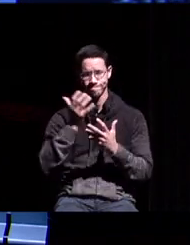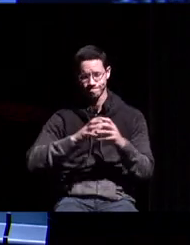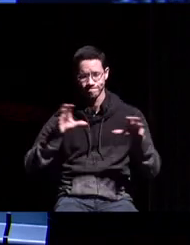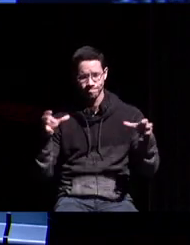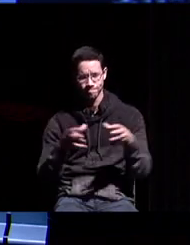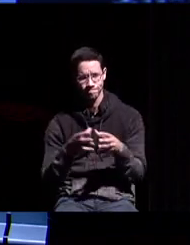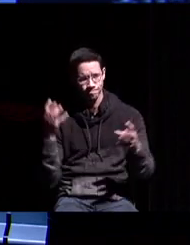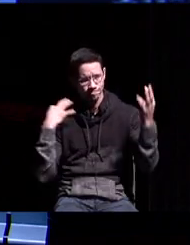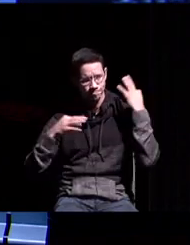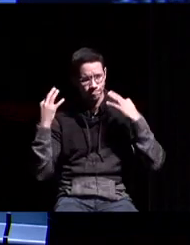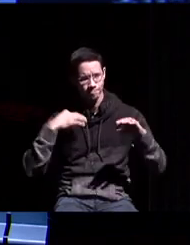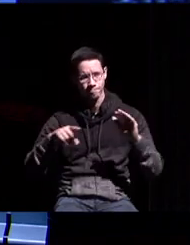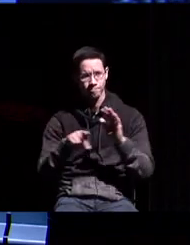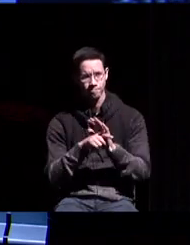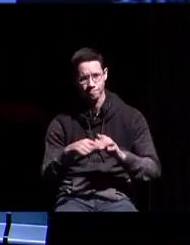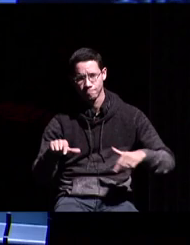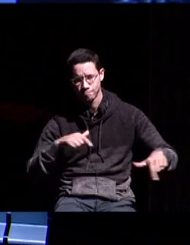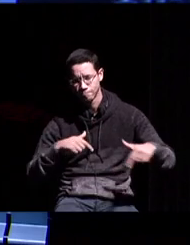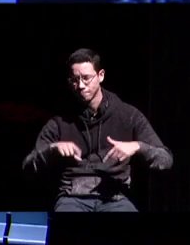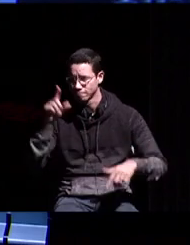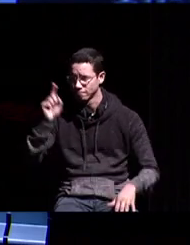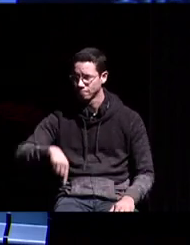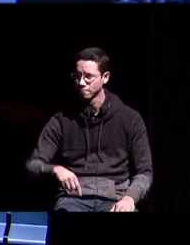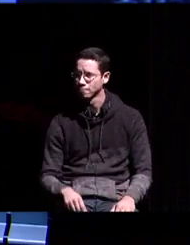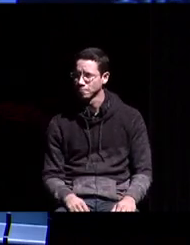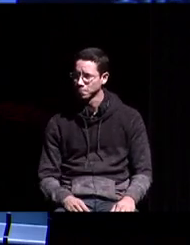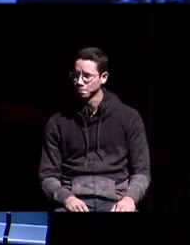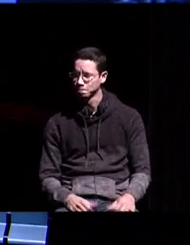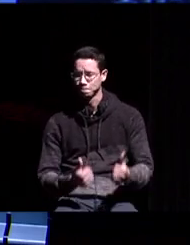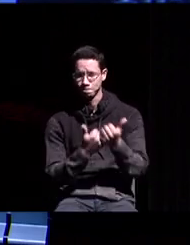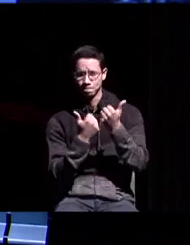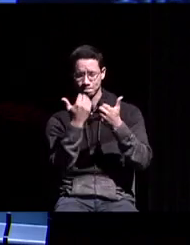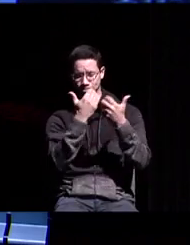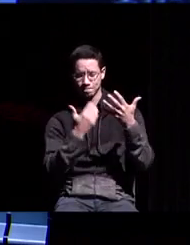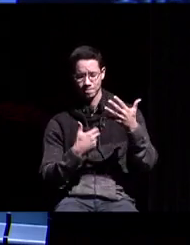this I call the category of tourism in general.